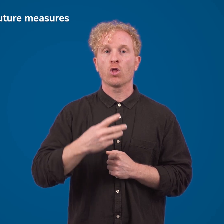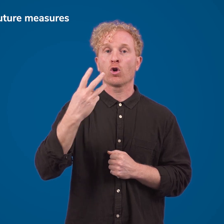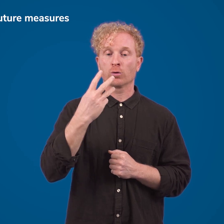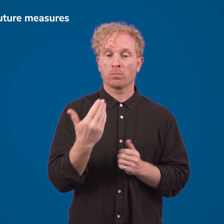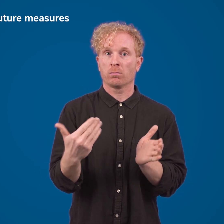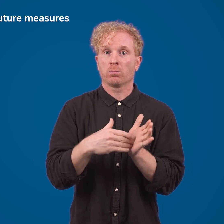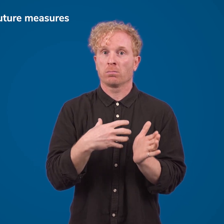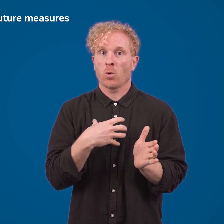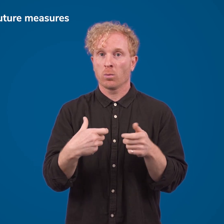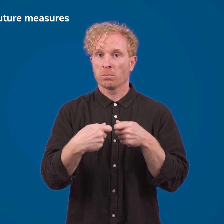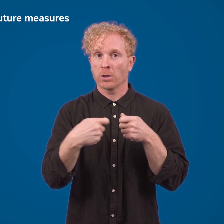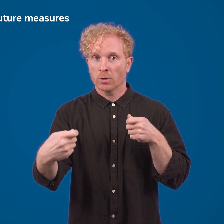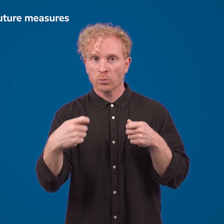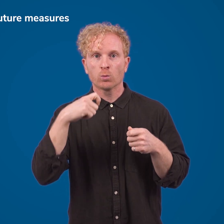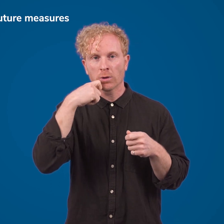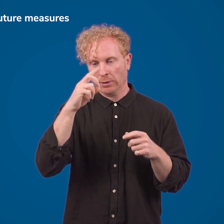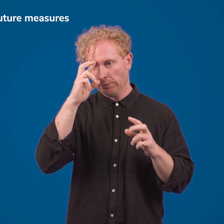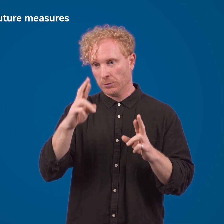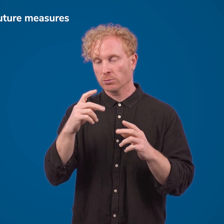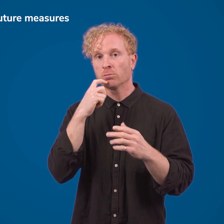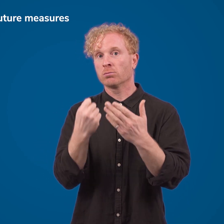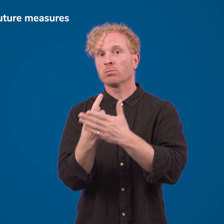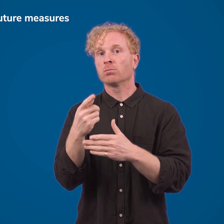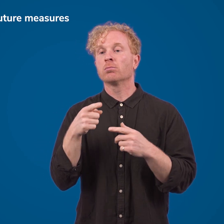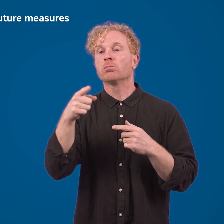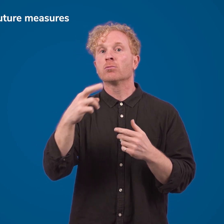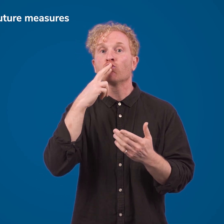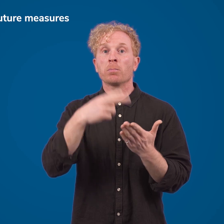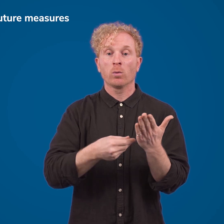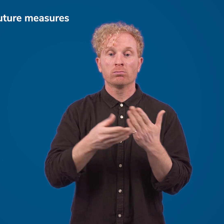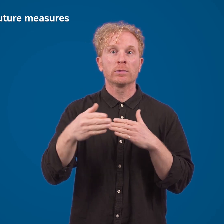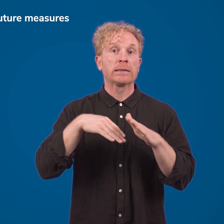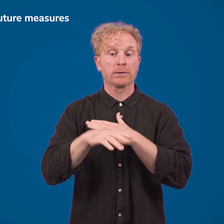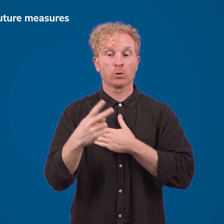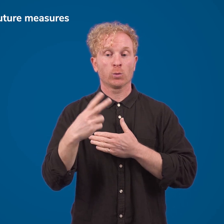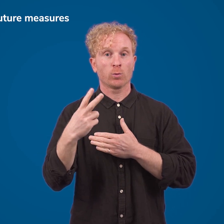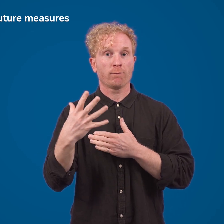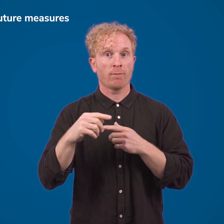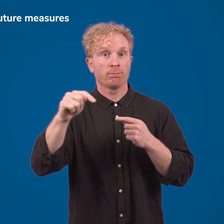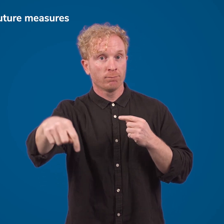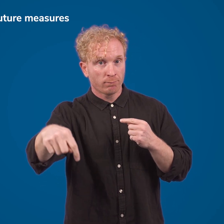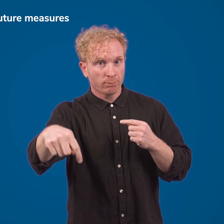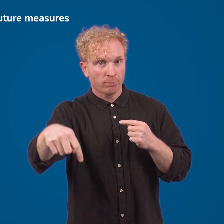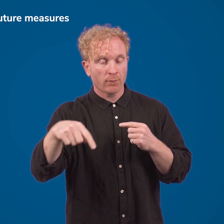Thirteen more measures are expected to be reported on in 2025.